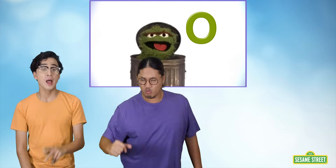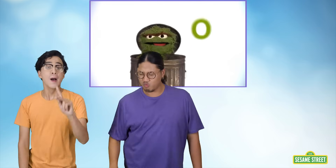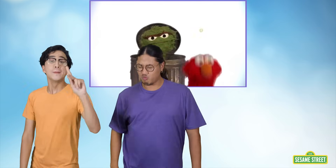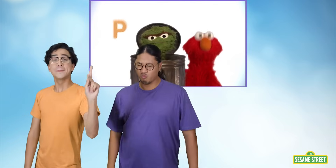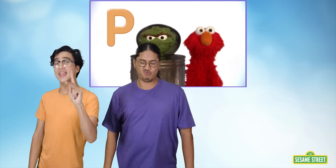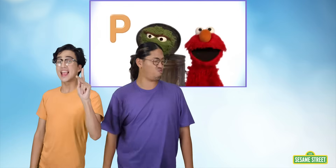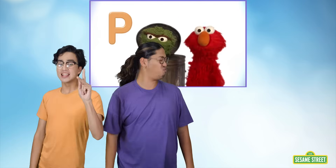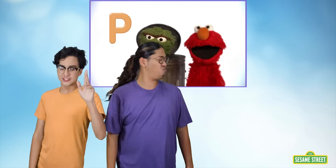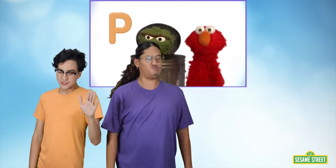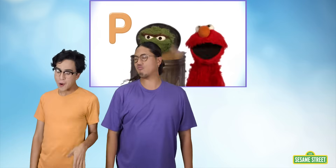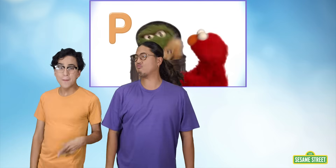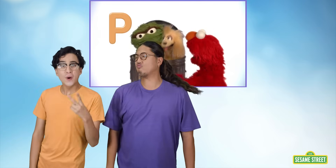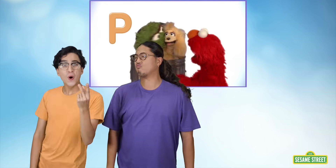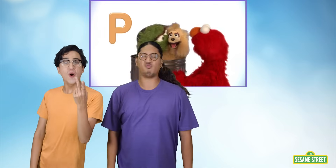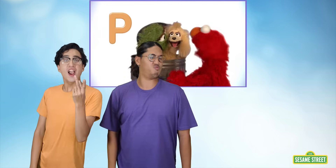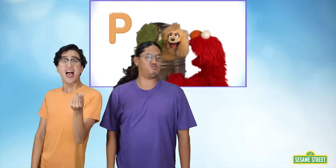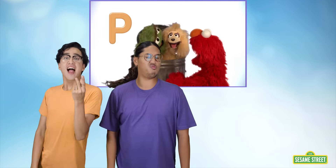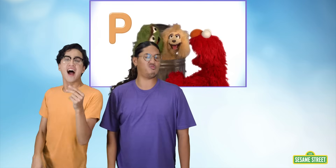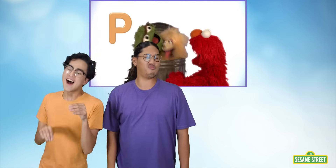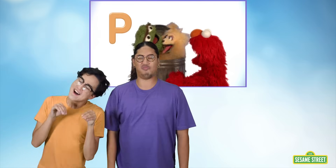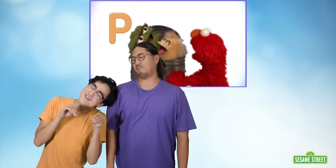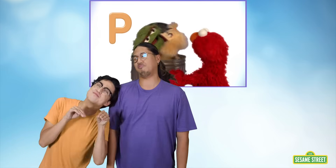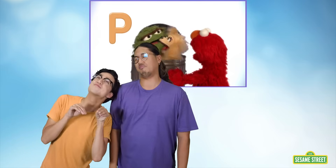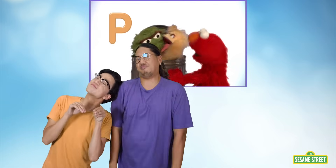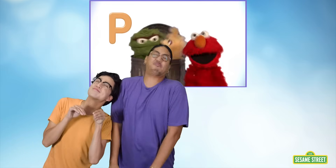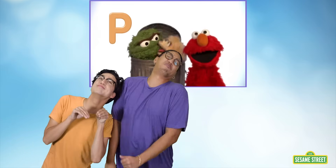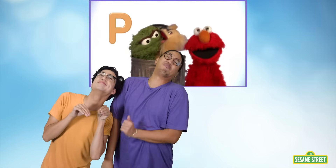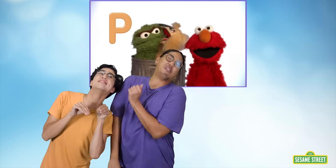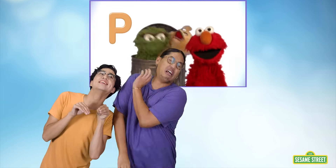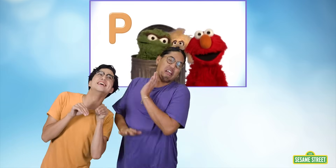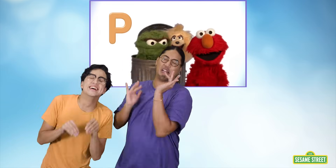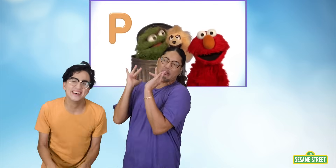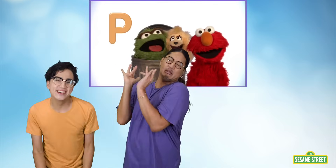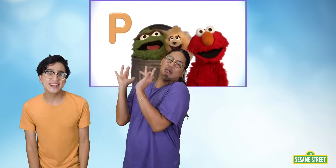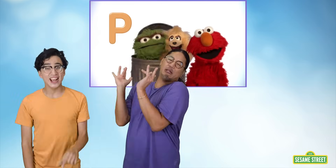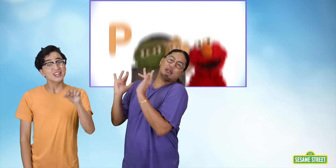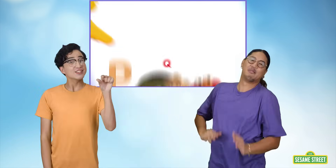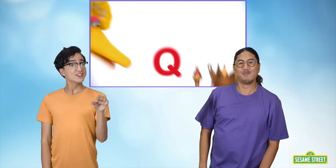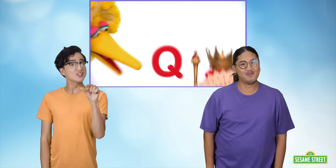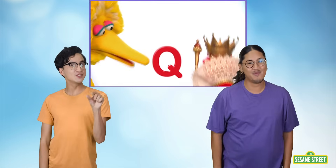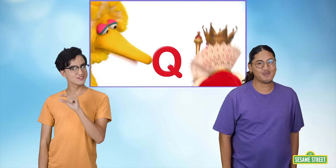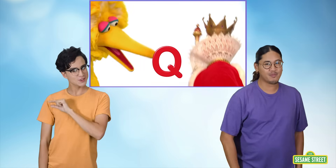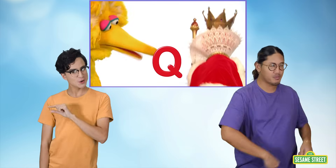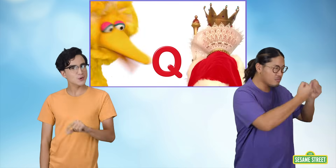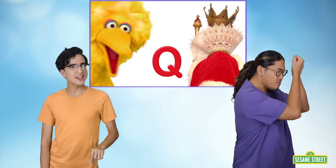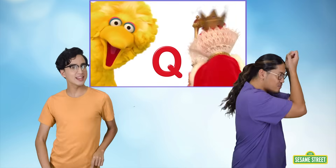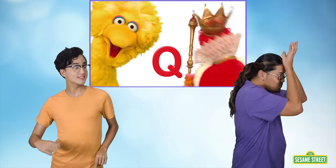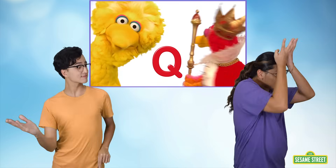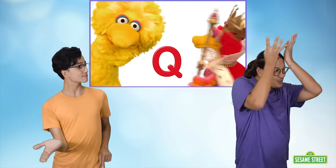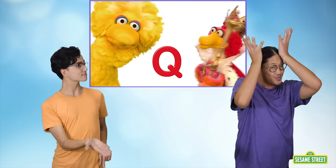P is for poodle. [LICKS] ELMO: Yuck. [SINGING] Q is for queen